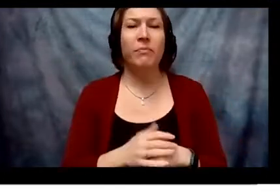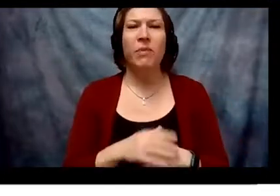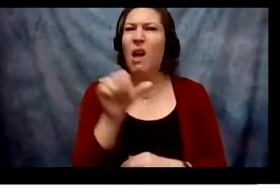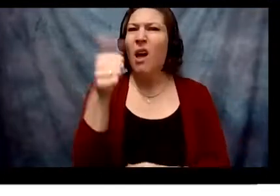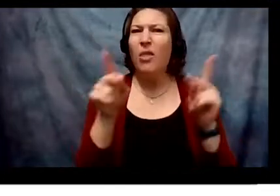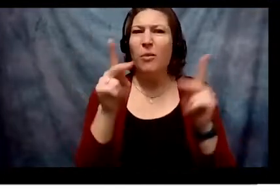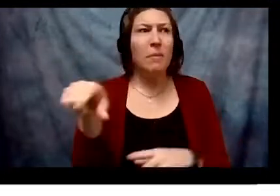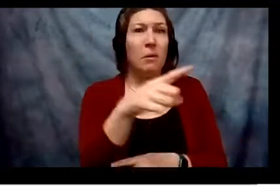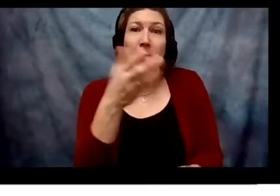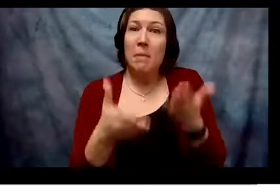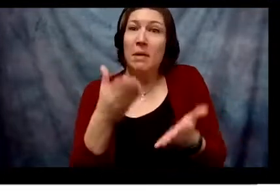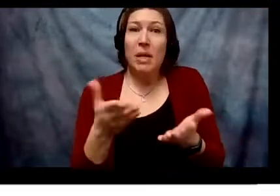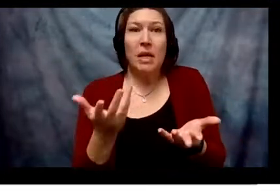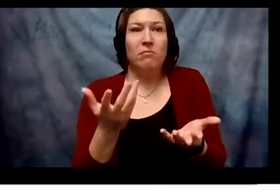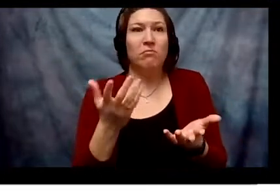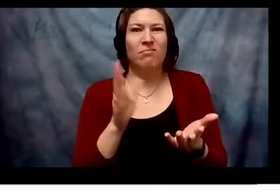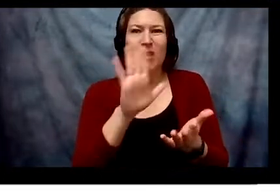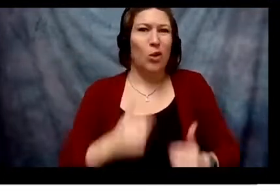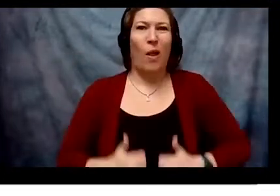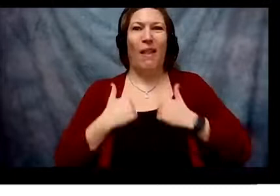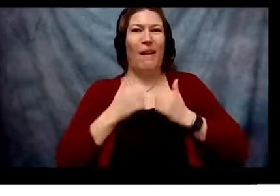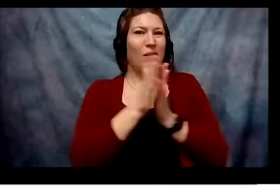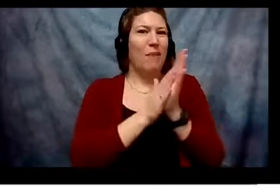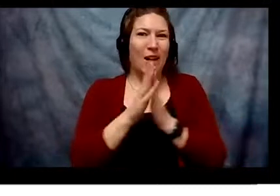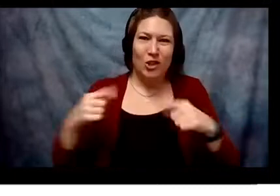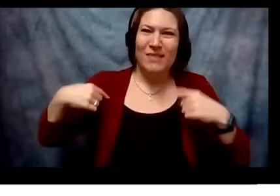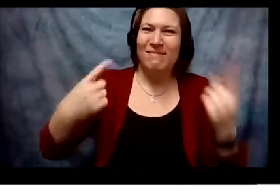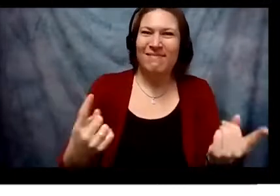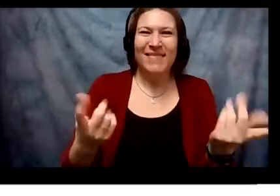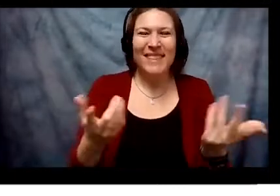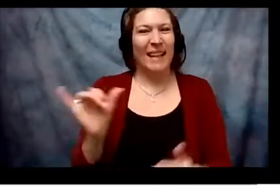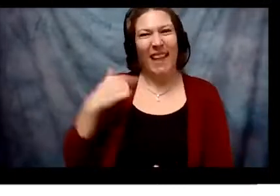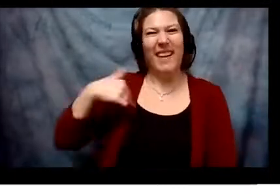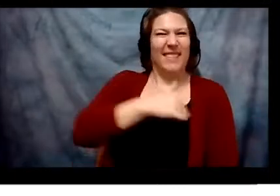your life's passion. Like all of us. Everybody